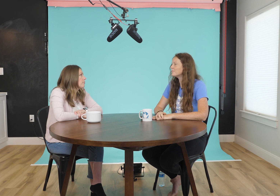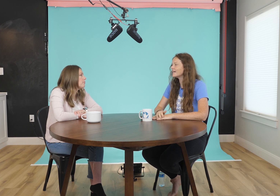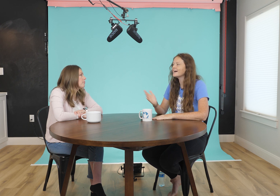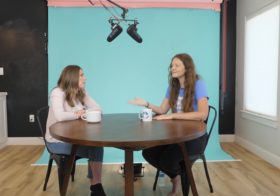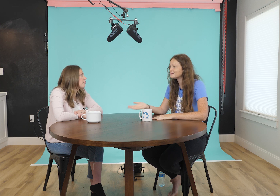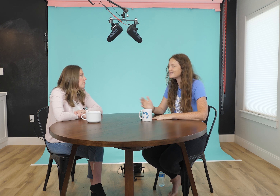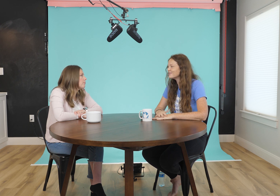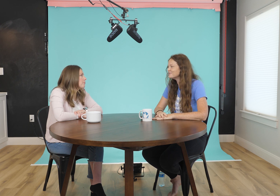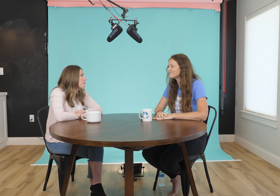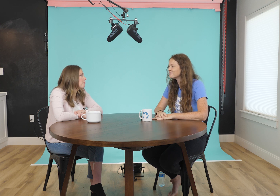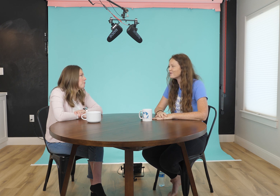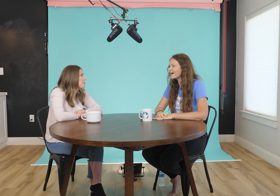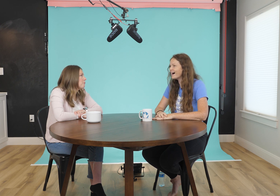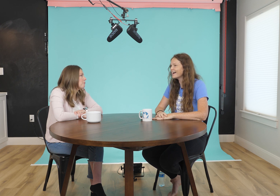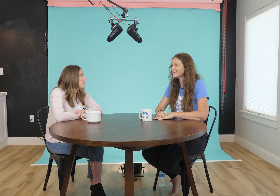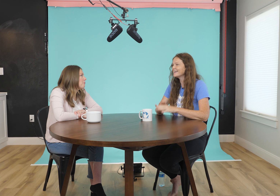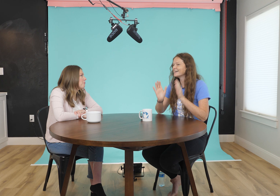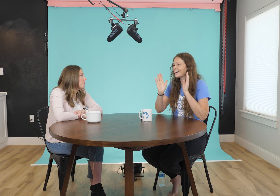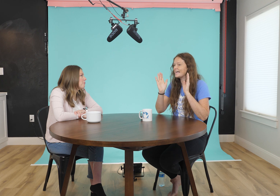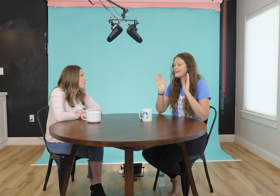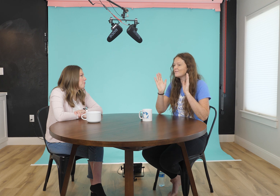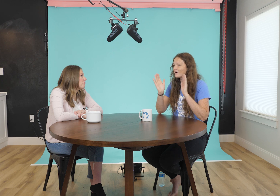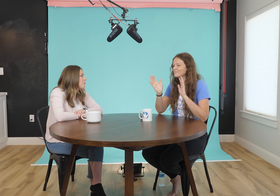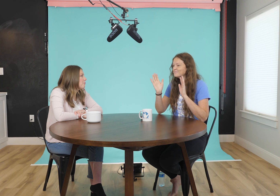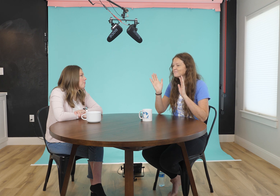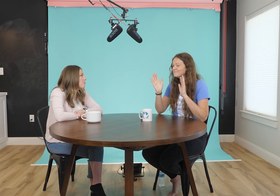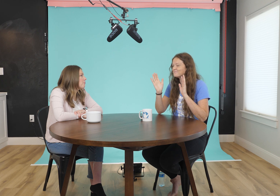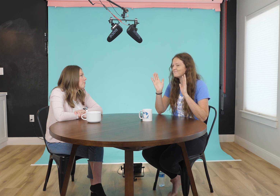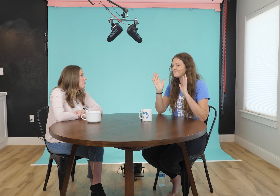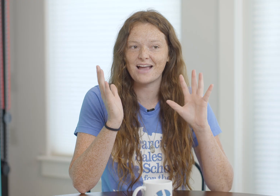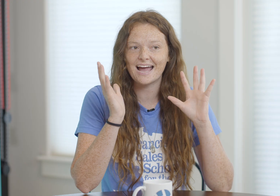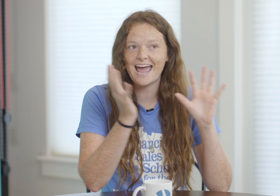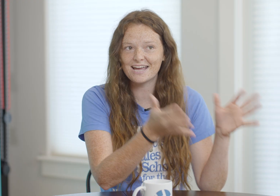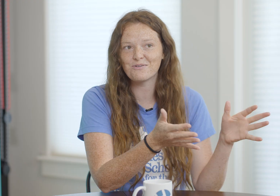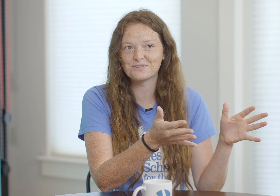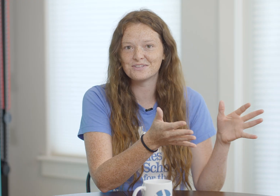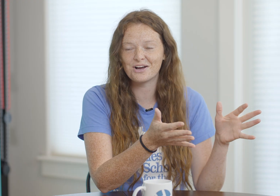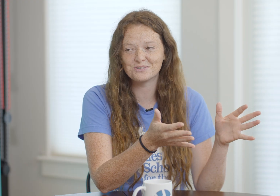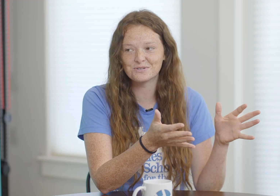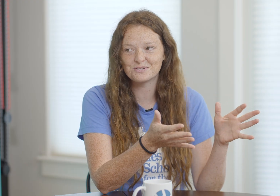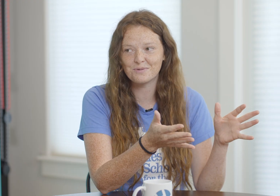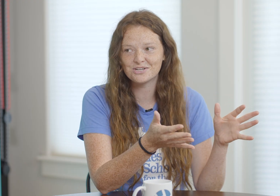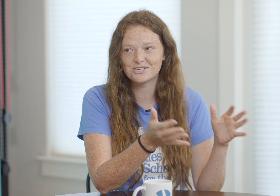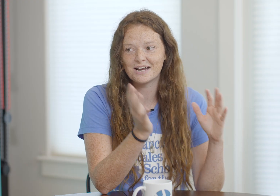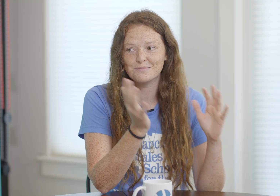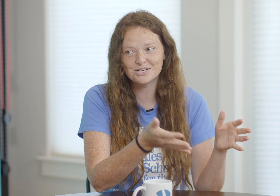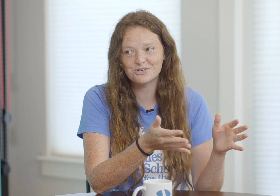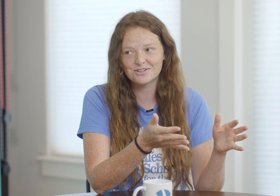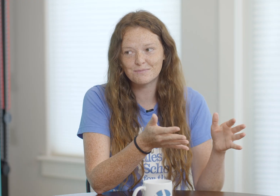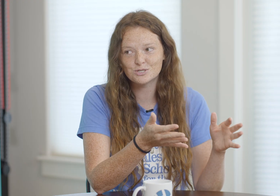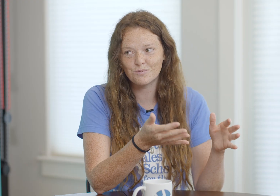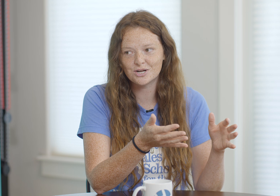But as I was telling you before, I, I my I hang out with the young adults so much, I minister to them so much